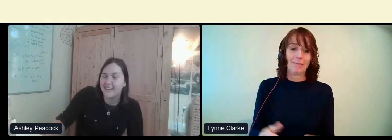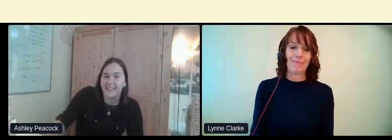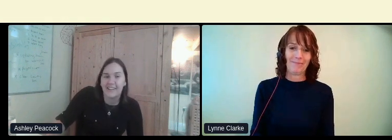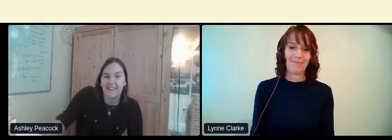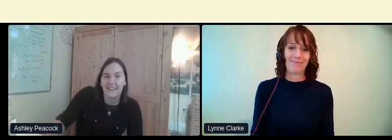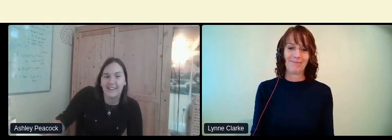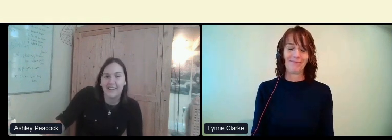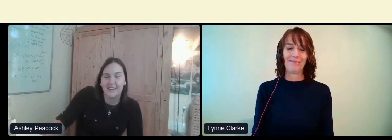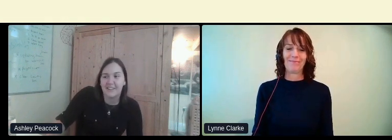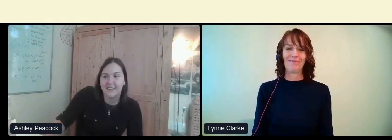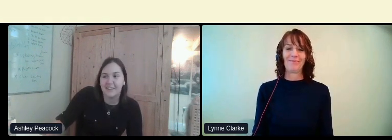ASHLEY: